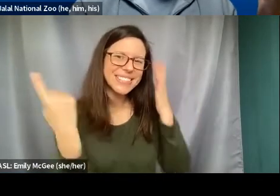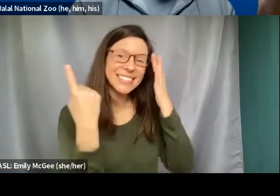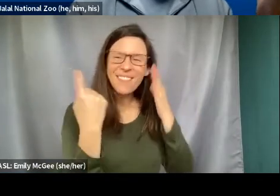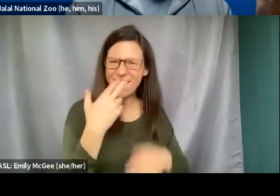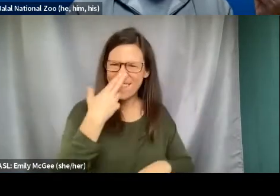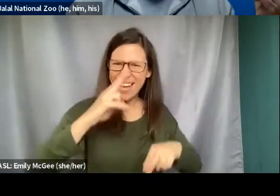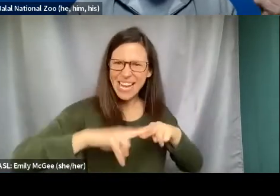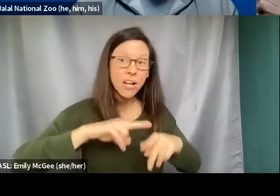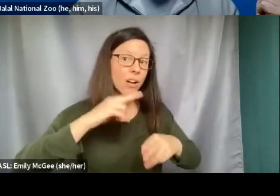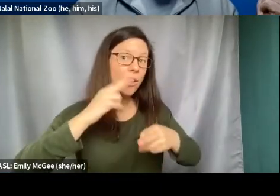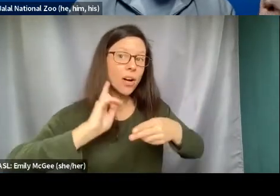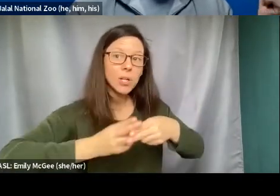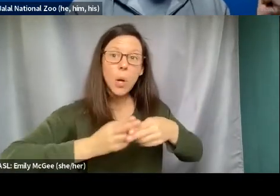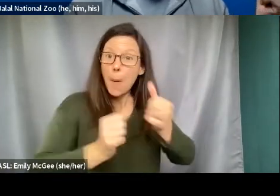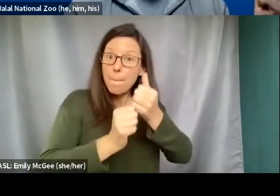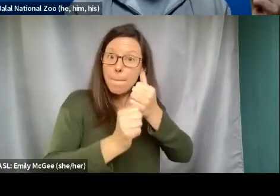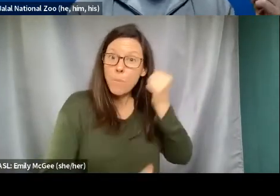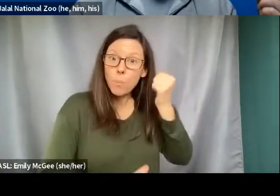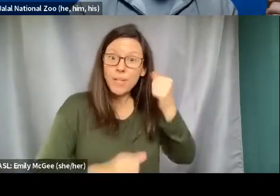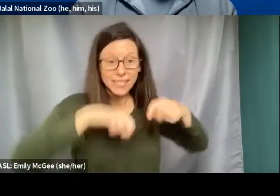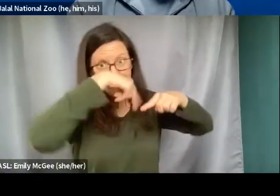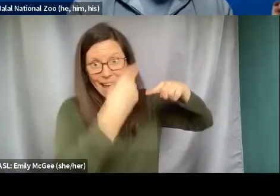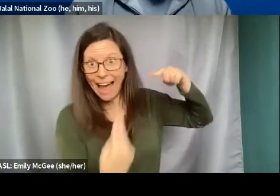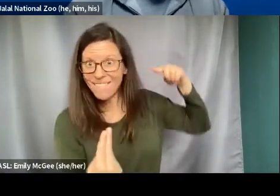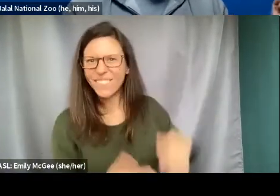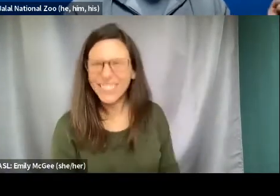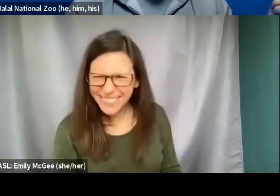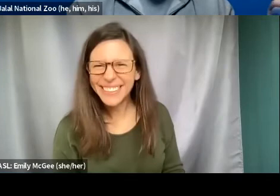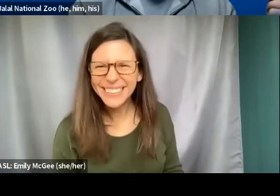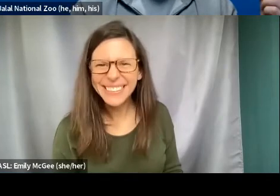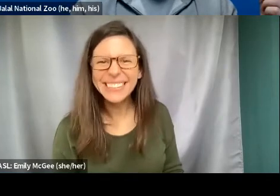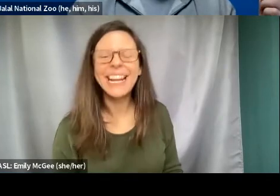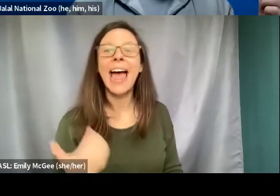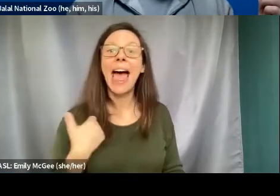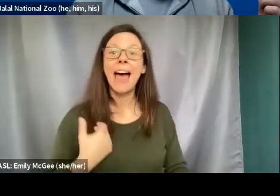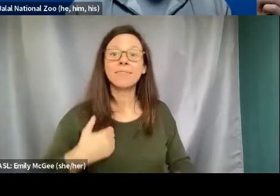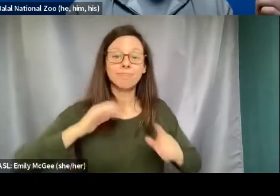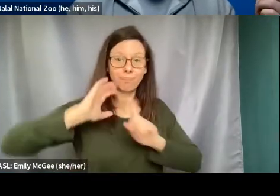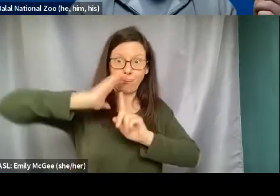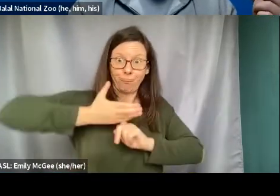you know jump in uh the exhibits with a big vacuum kind of like cleaning a room just picking them up